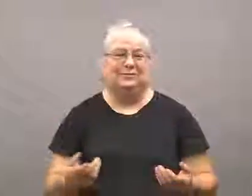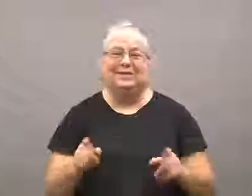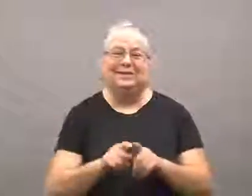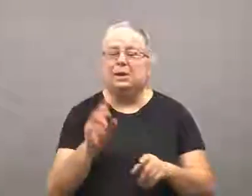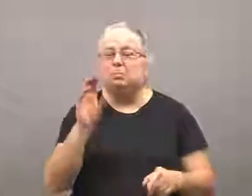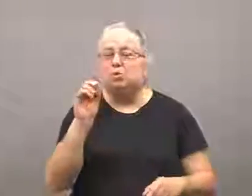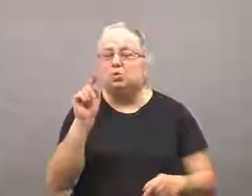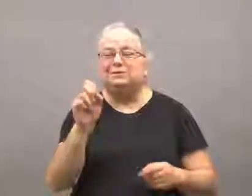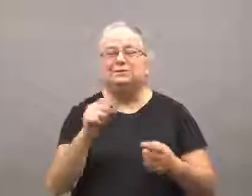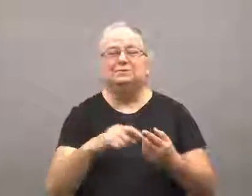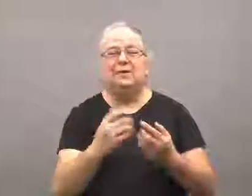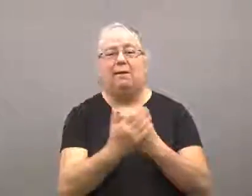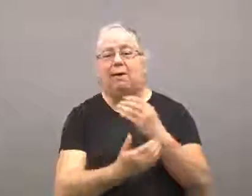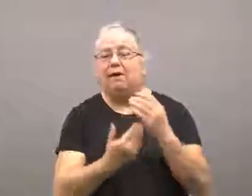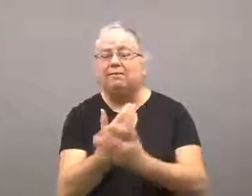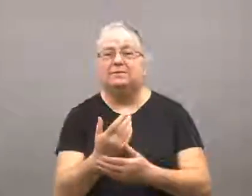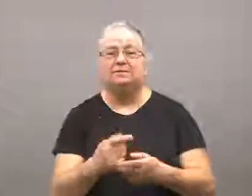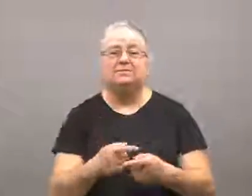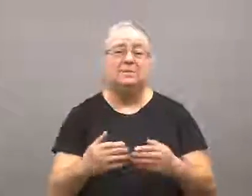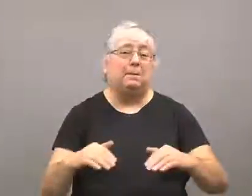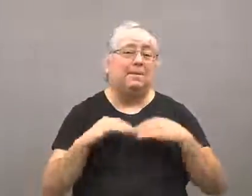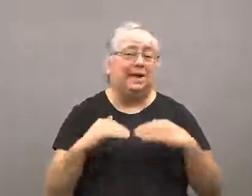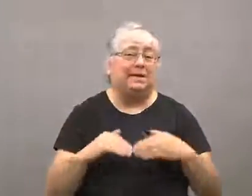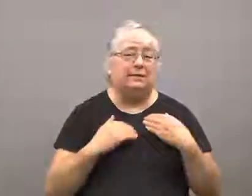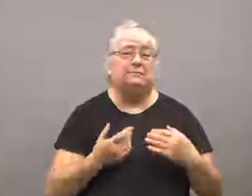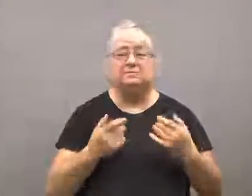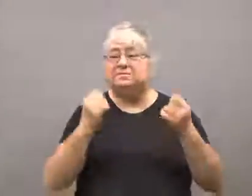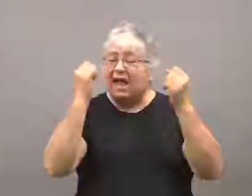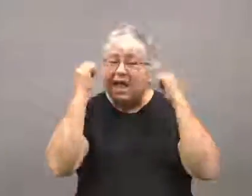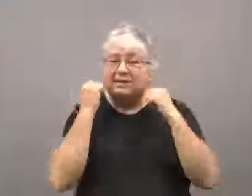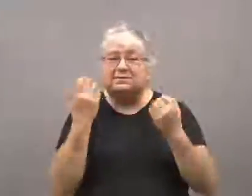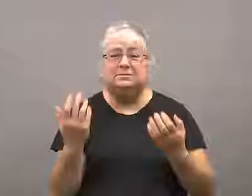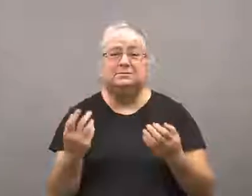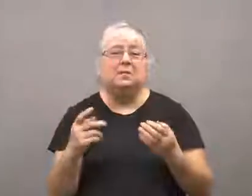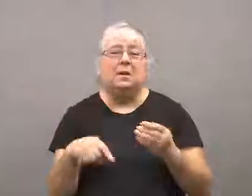Have boots, gloves, blankets and hats in it.